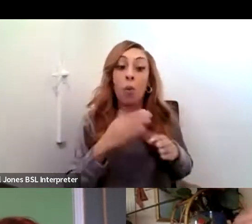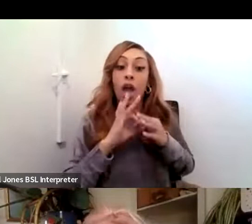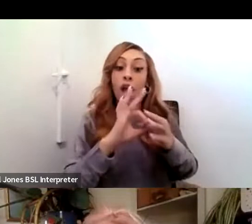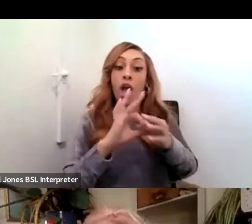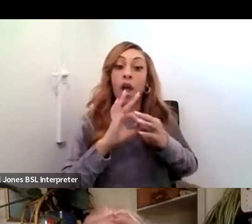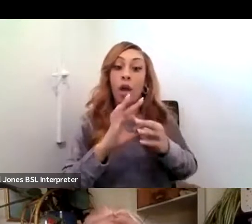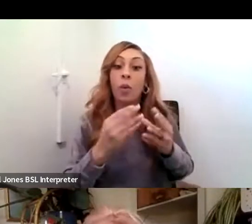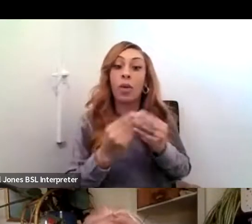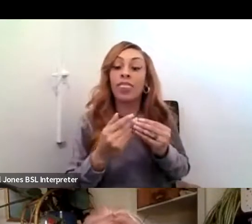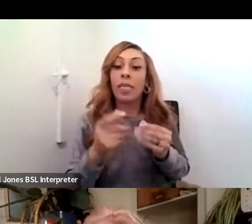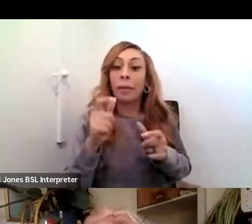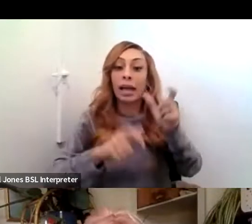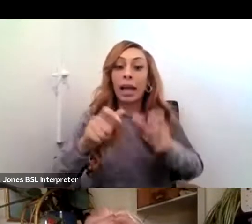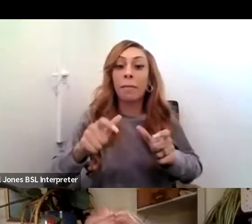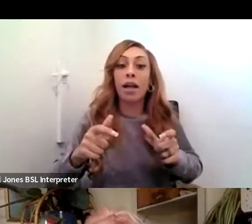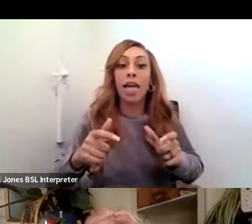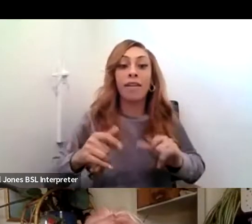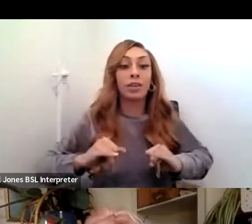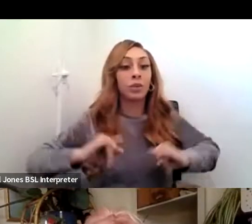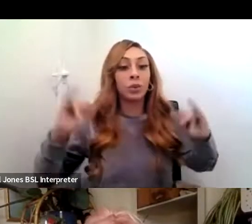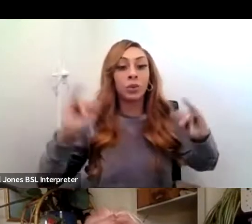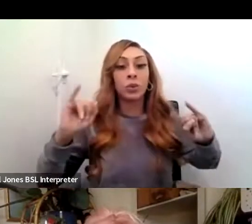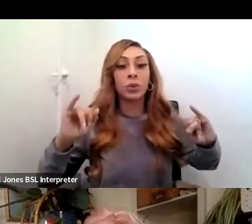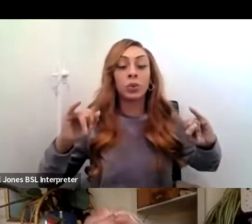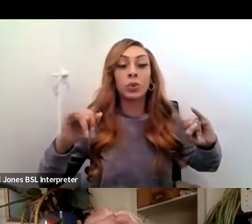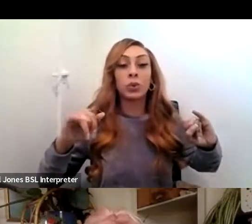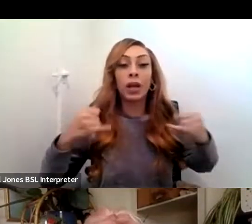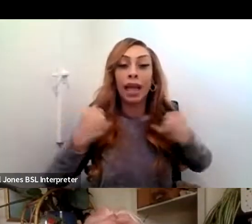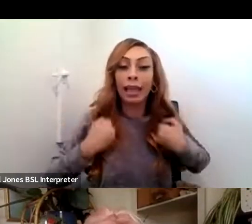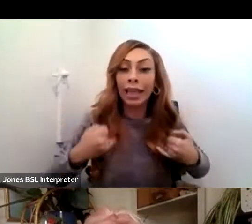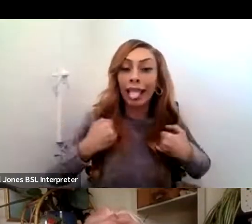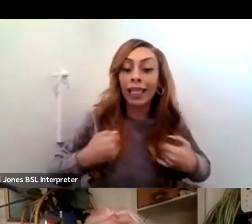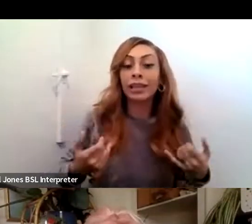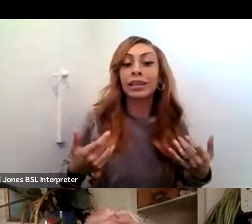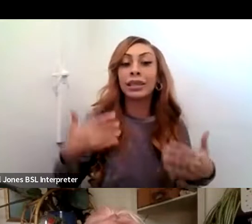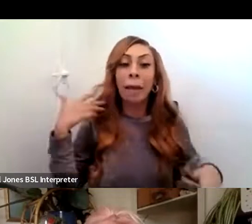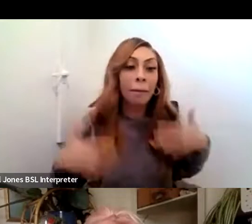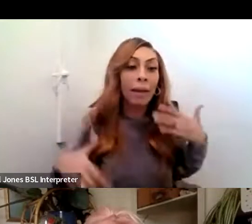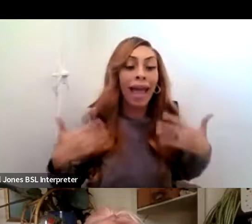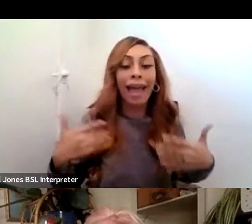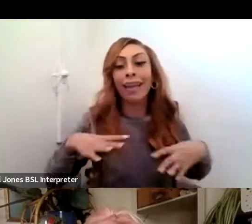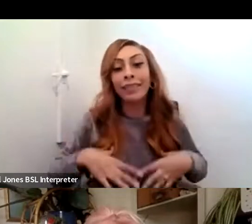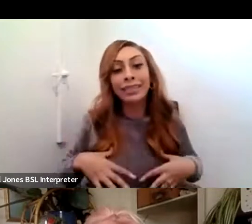who have got chronic health conditions, and pain and fatigue, it's a very different process.